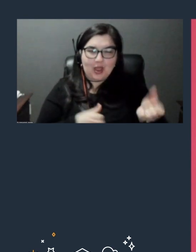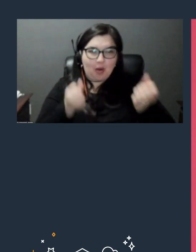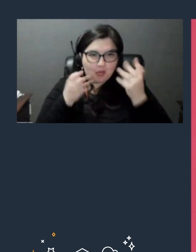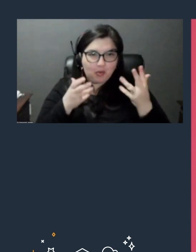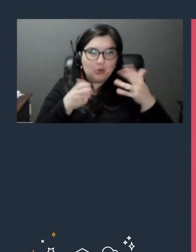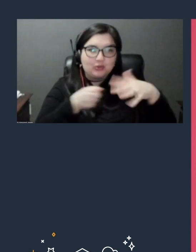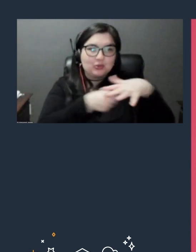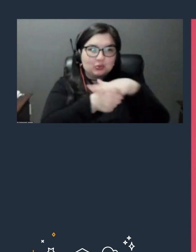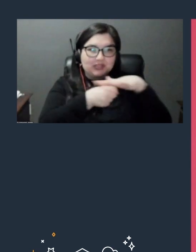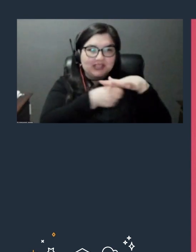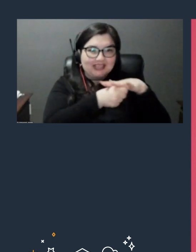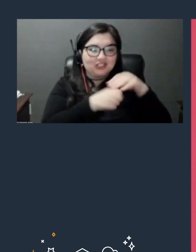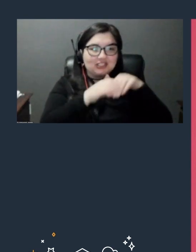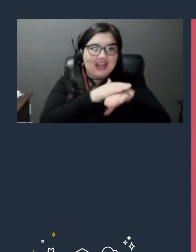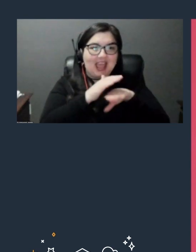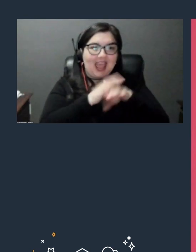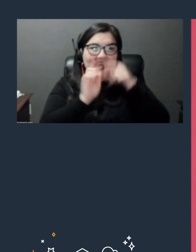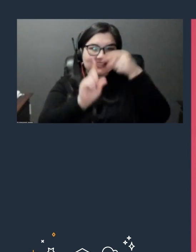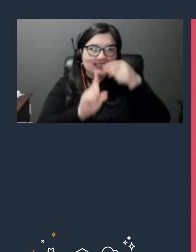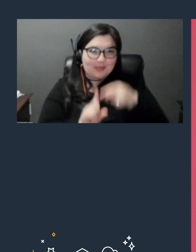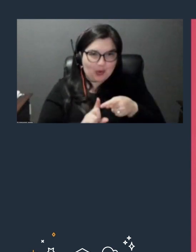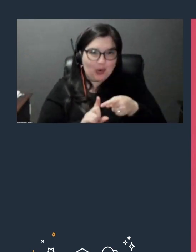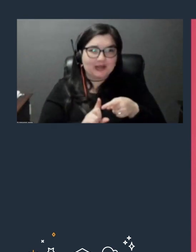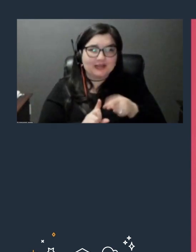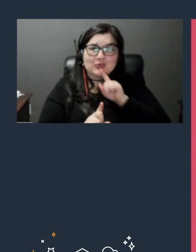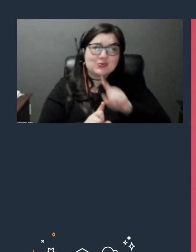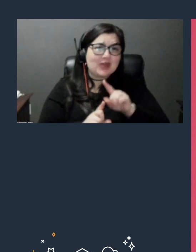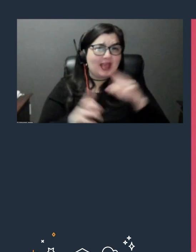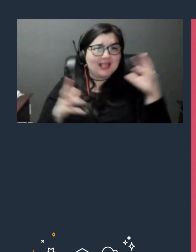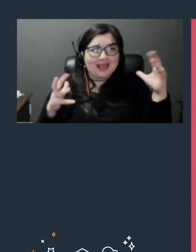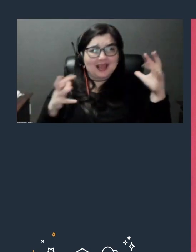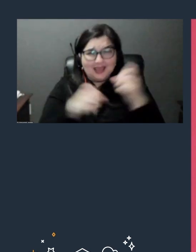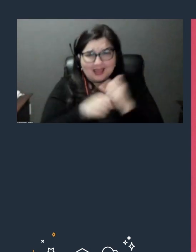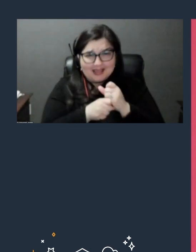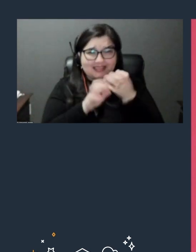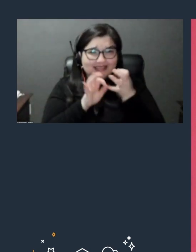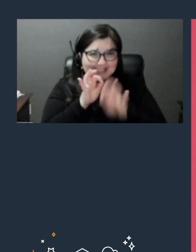To really simplify this global reach latency optimization